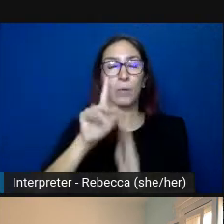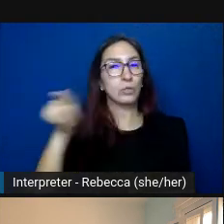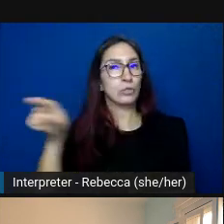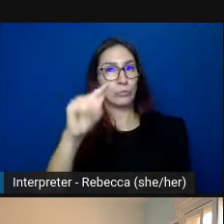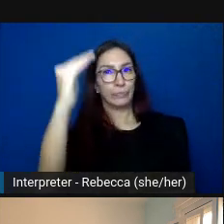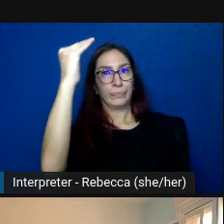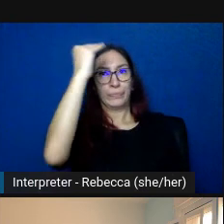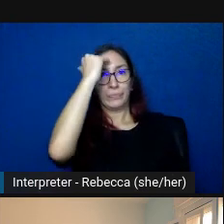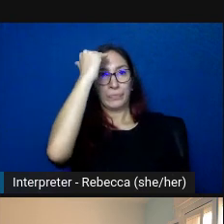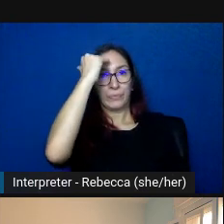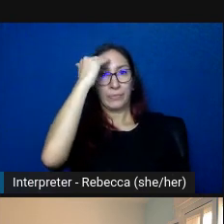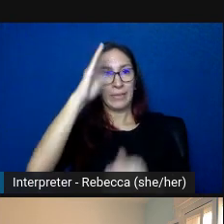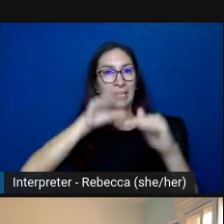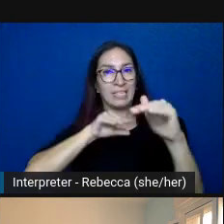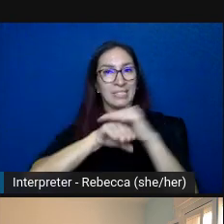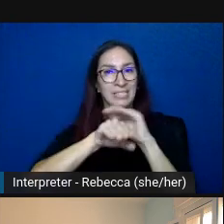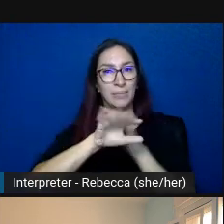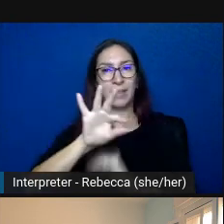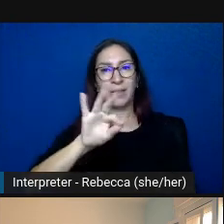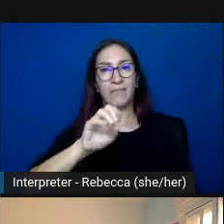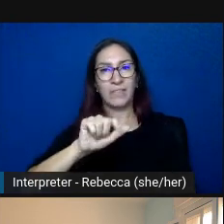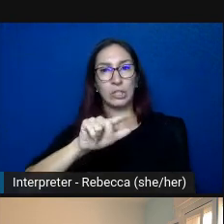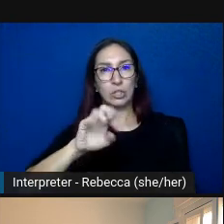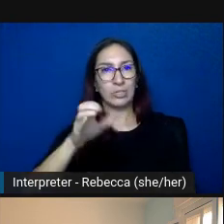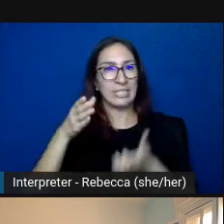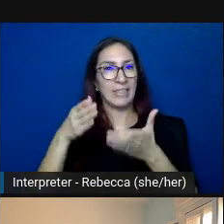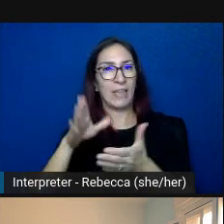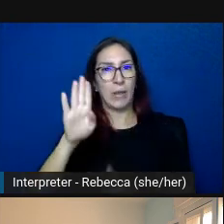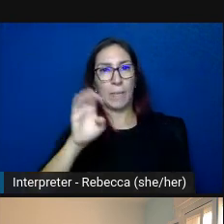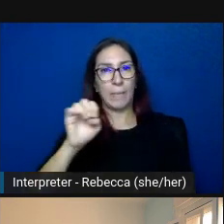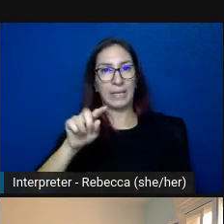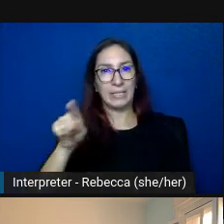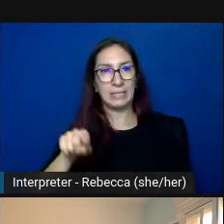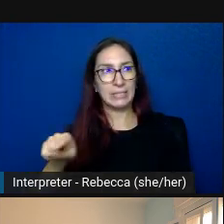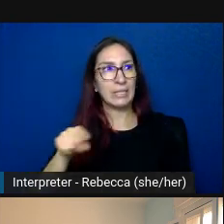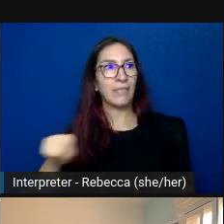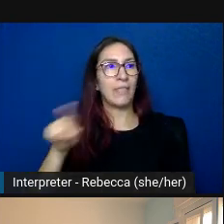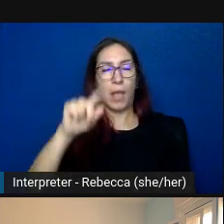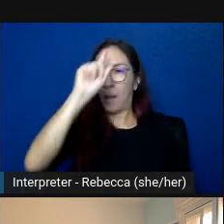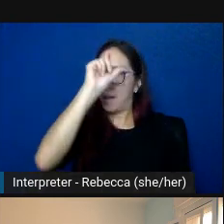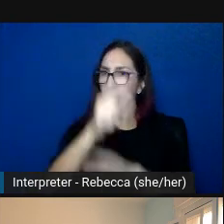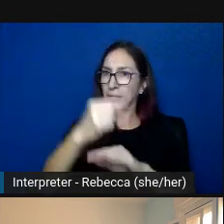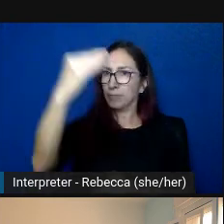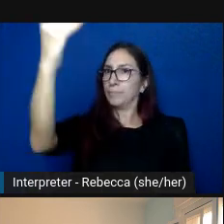in Beez who really had access reading mind when developing website